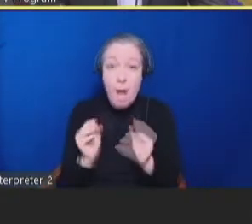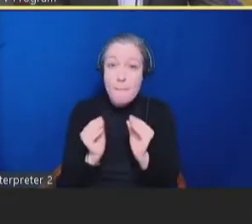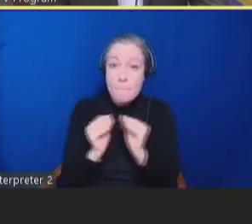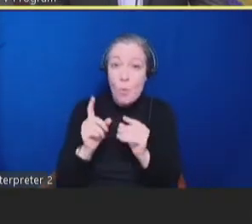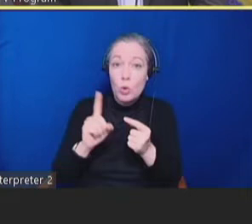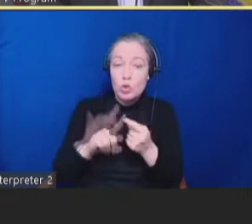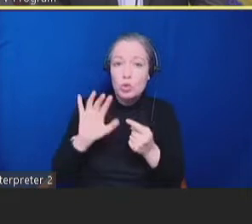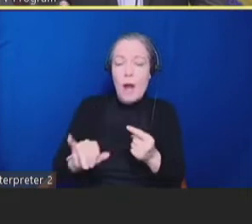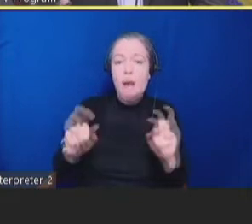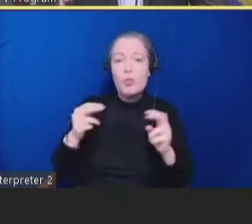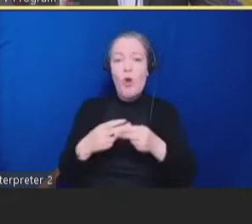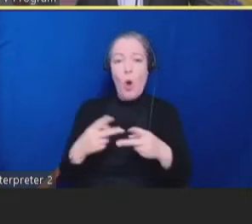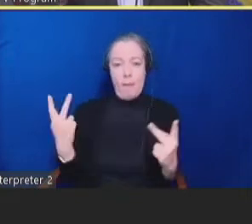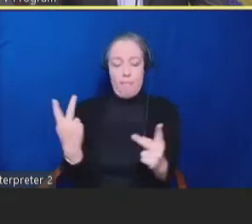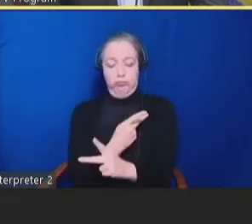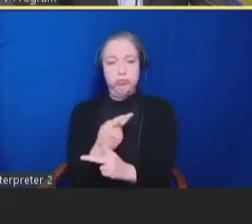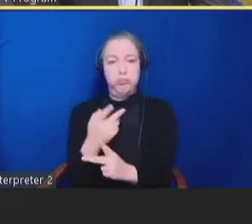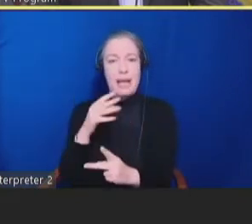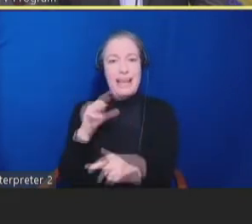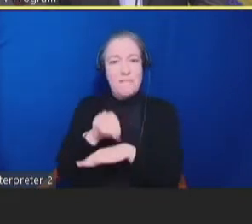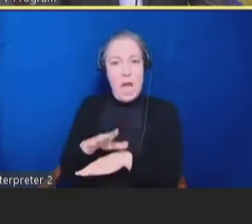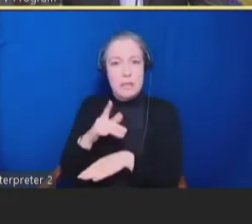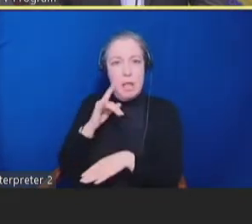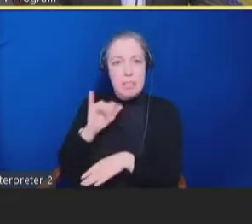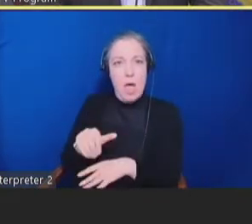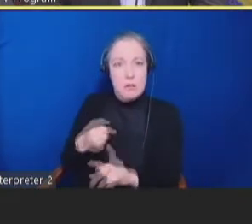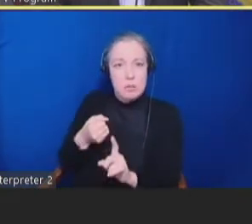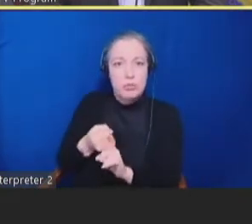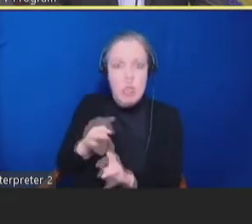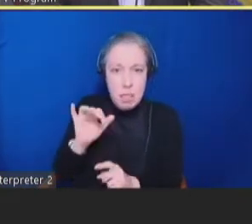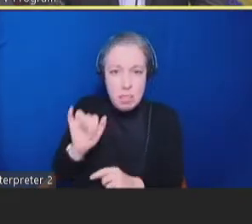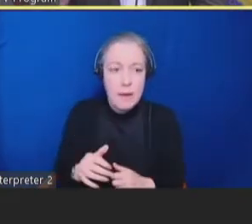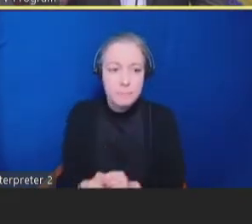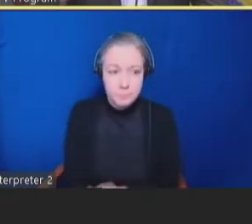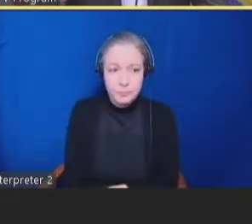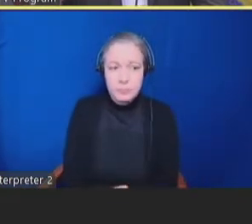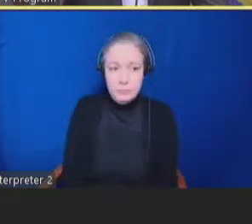information back into the world, so it does have an impact. So, I just want to briefly touch before